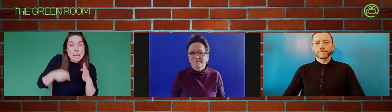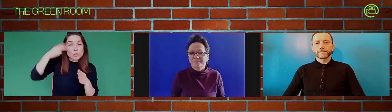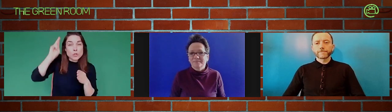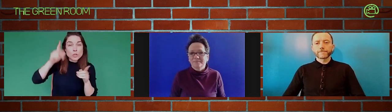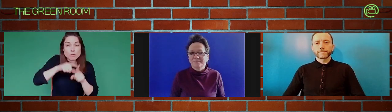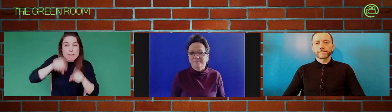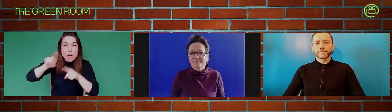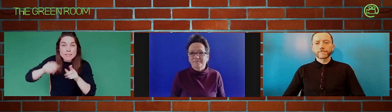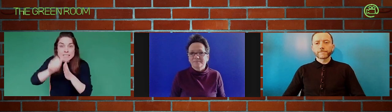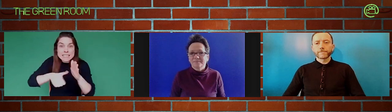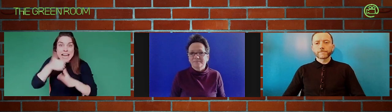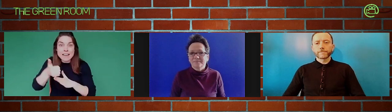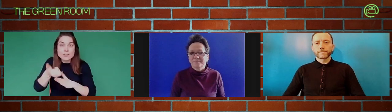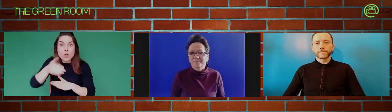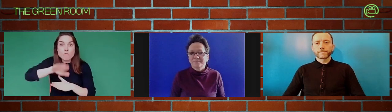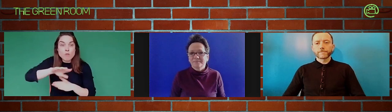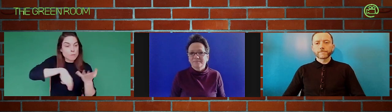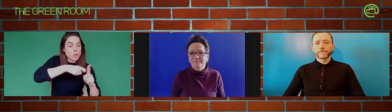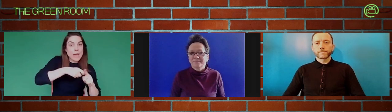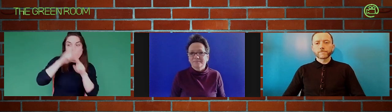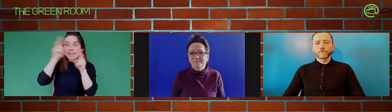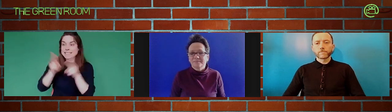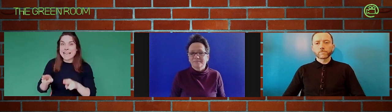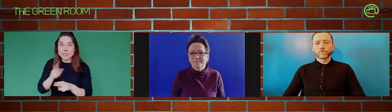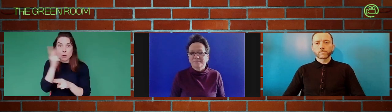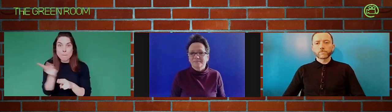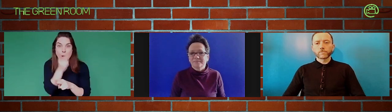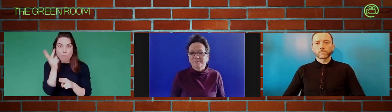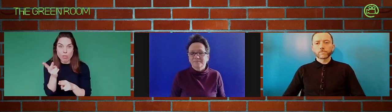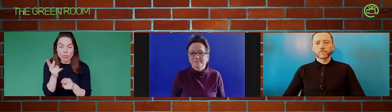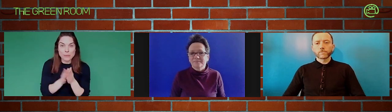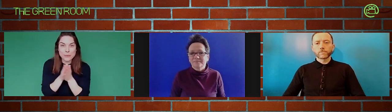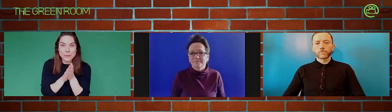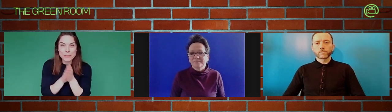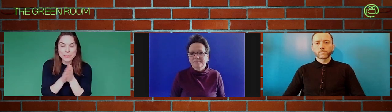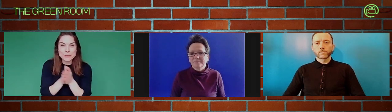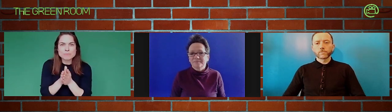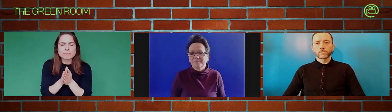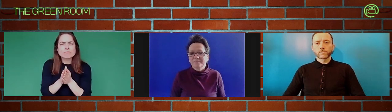and internationally. We'll be celebrating best practice